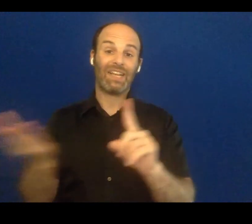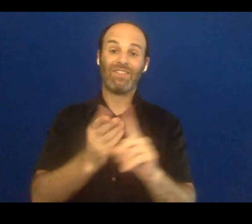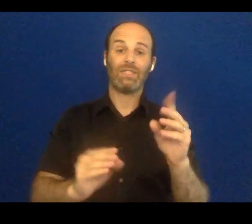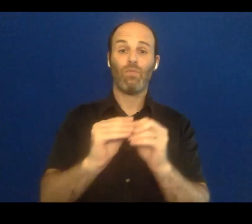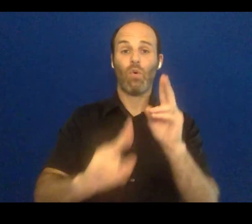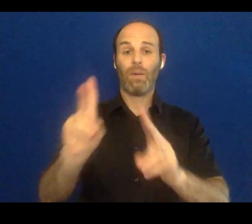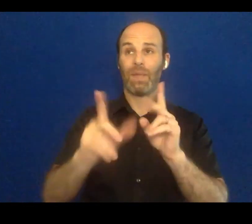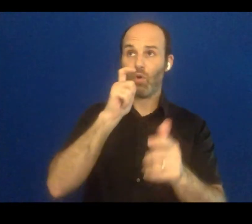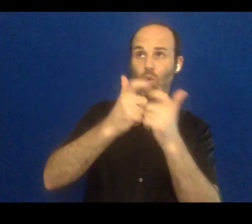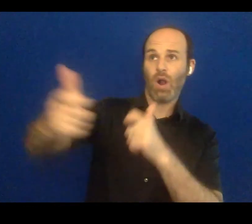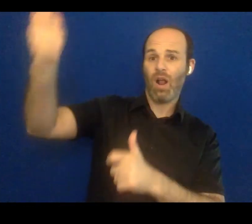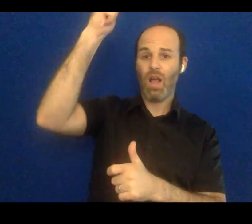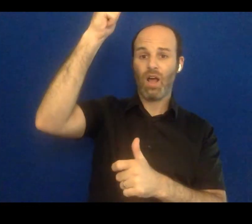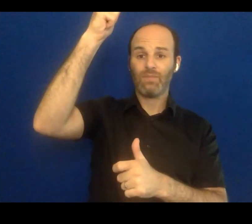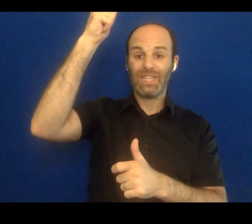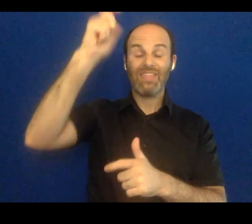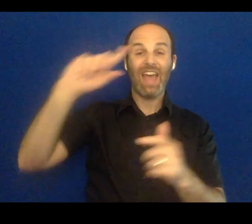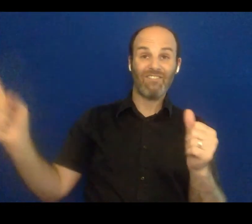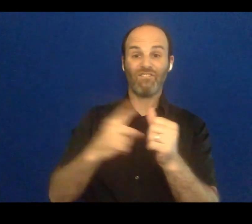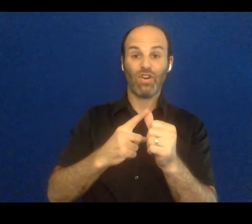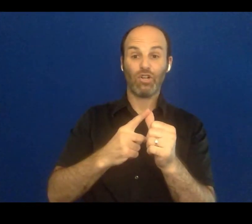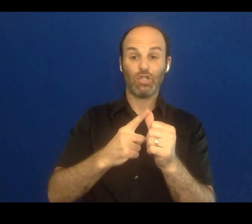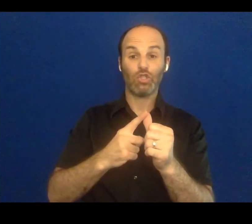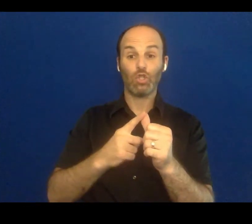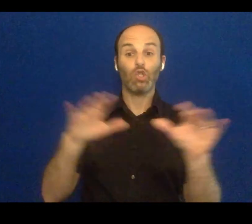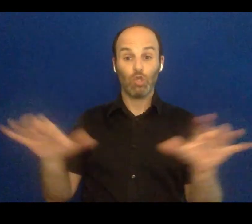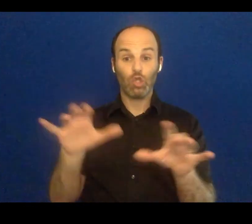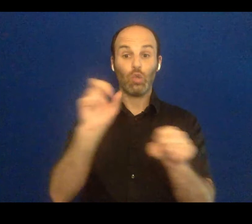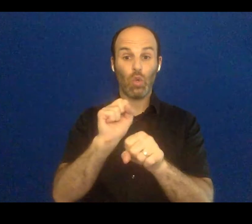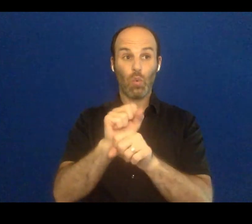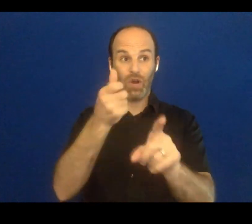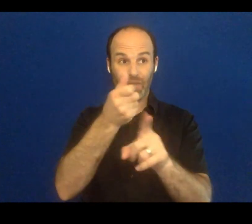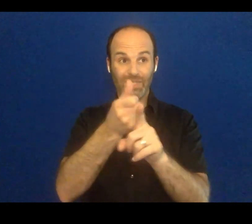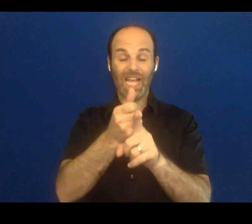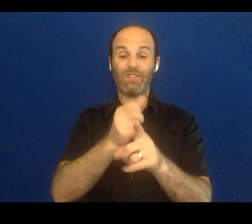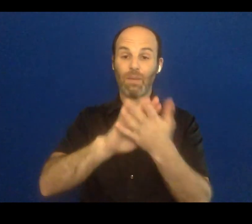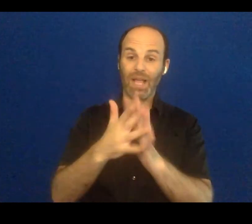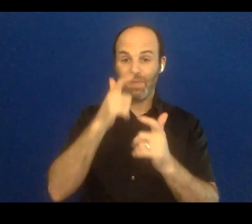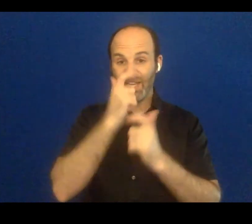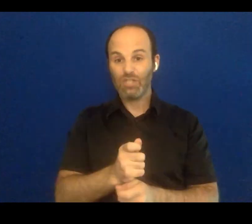TOP WHO CAN KIND OF FIRST, DO THAT INTERNAL WORK AND DOING THAT KIND OF ENGAGEMENT